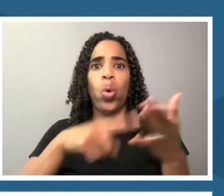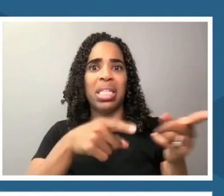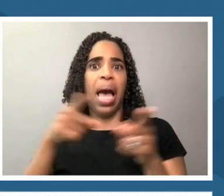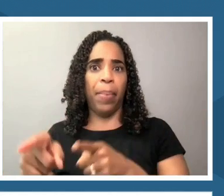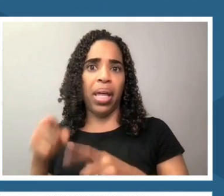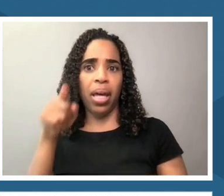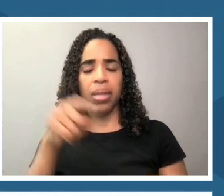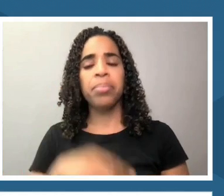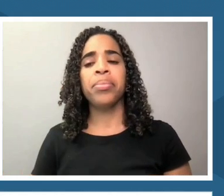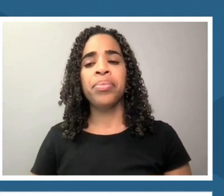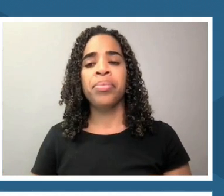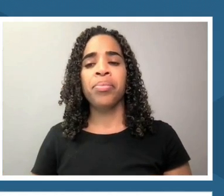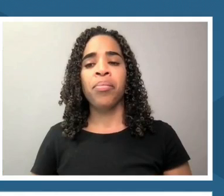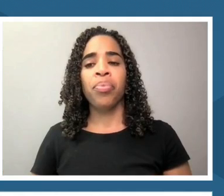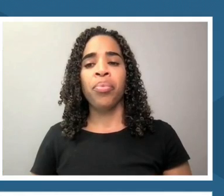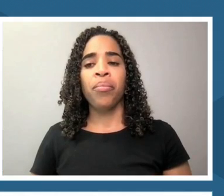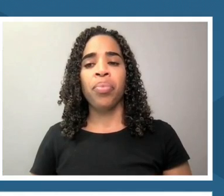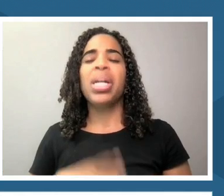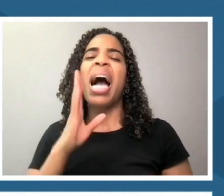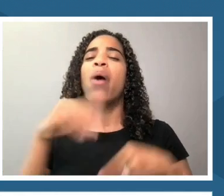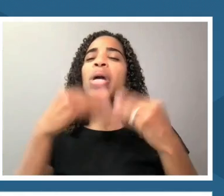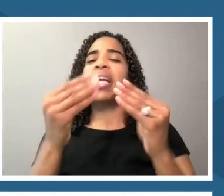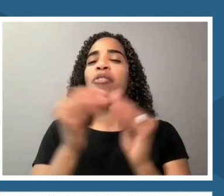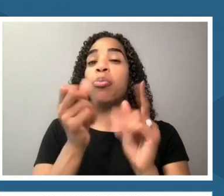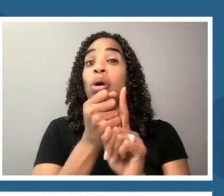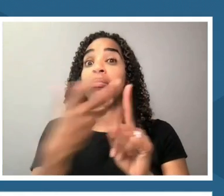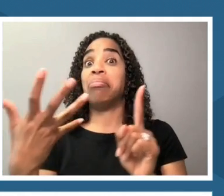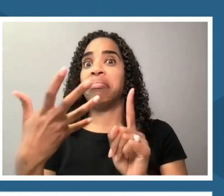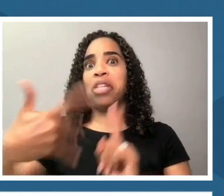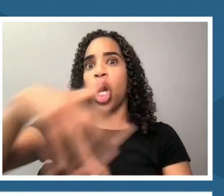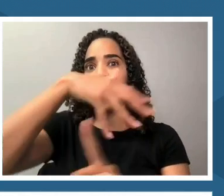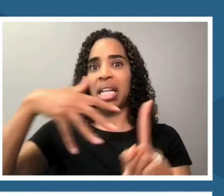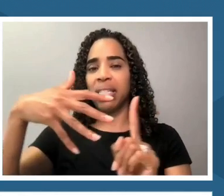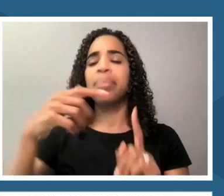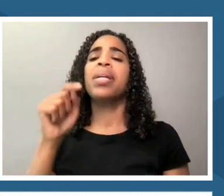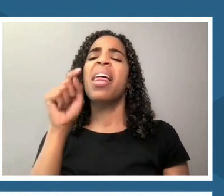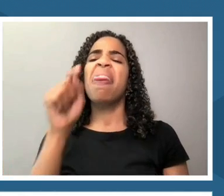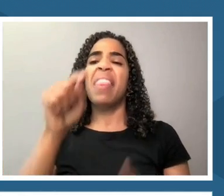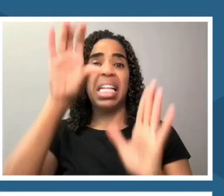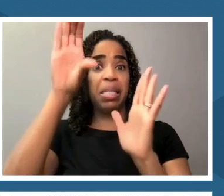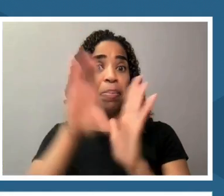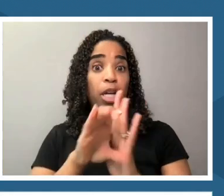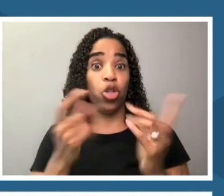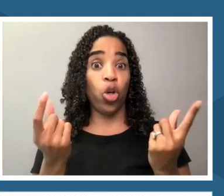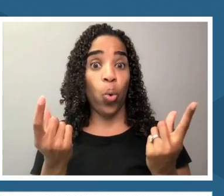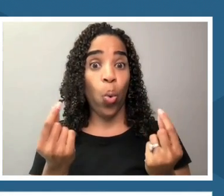i'm going to share some context about what it is we're looking at the image in